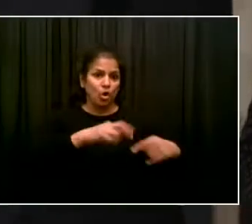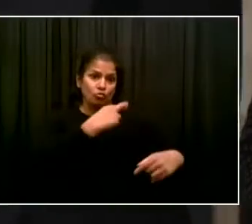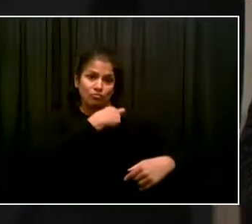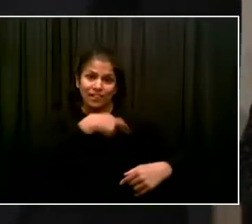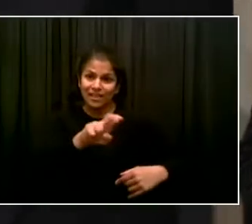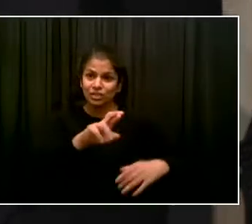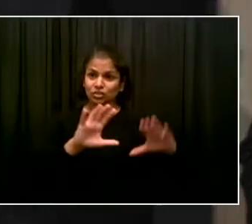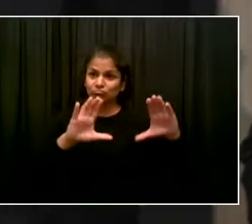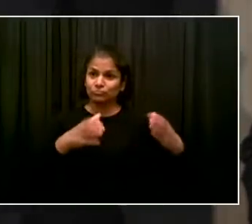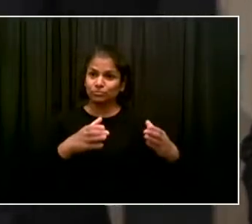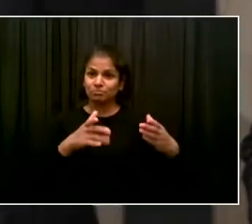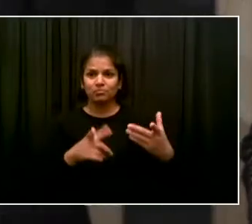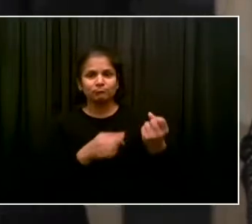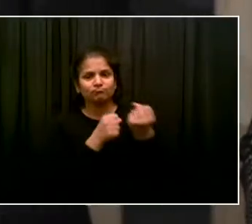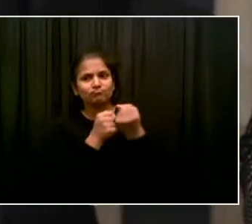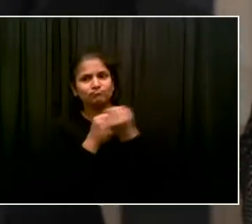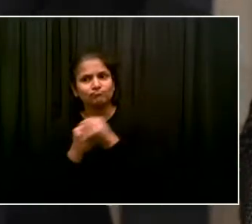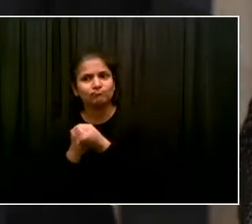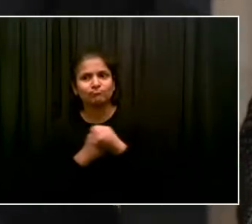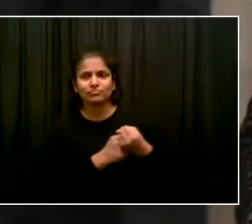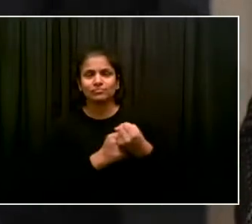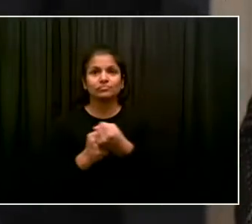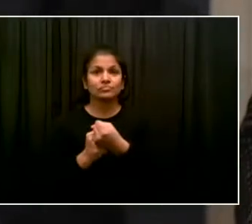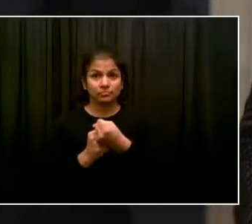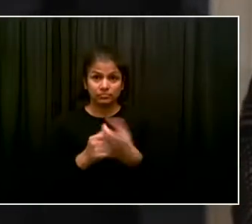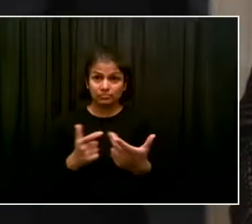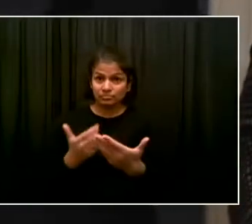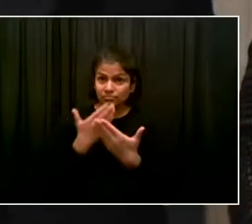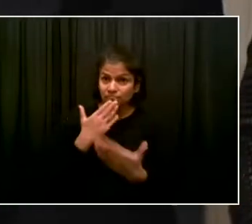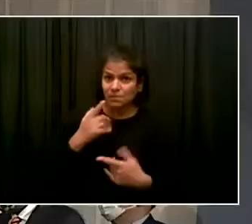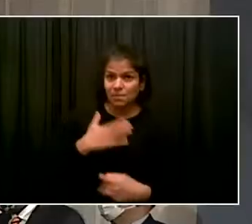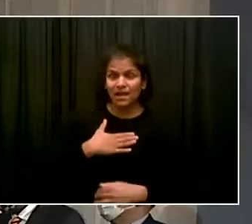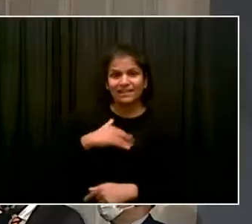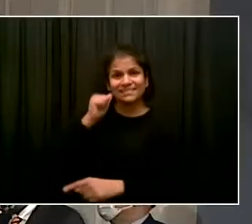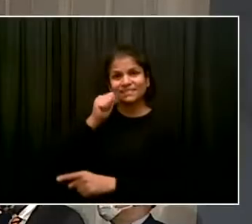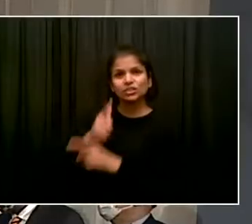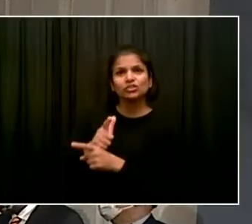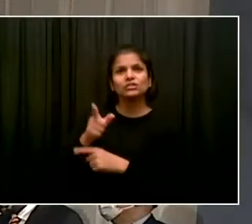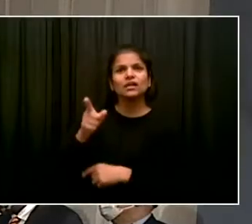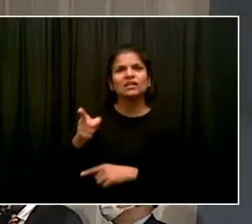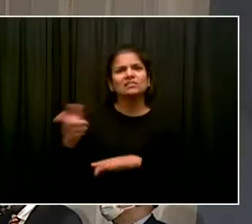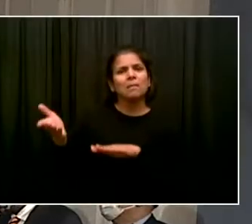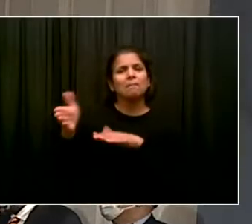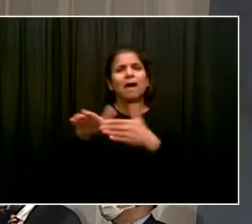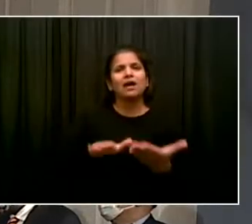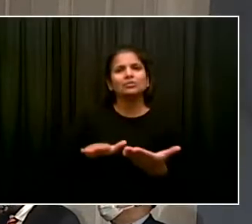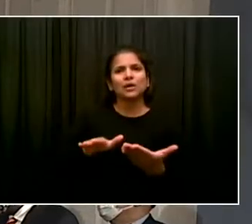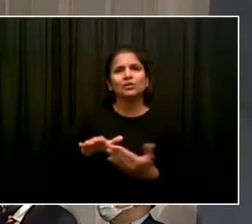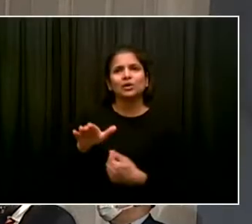THAT LOVE FROM ON HIGH, FOR MY LATE SISTER WHO